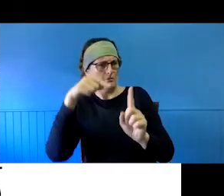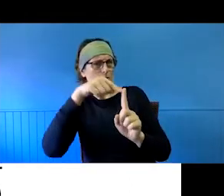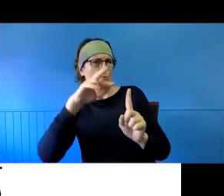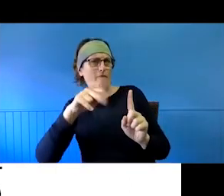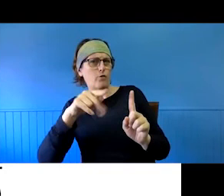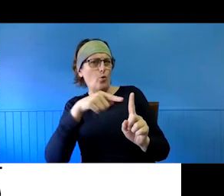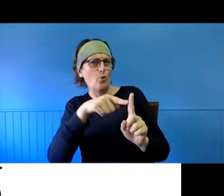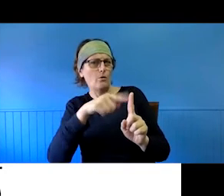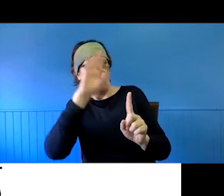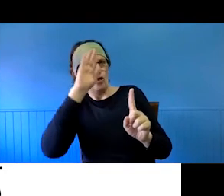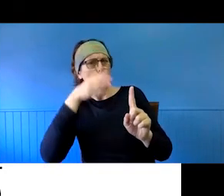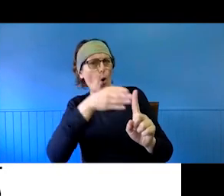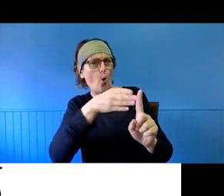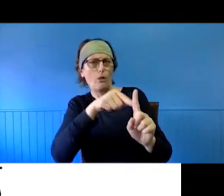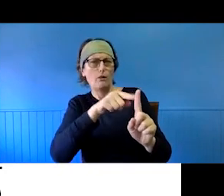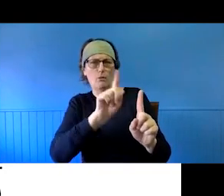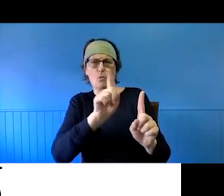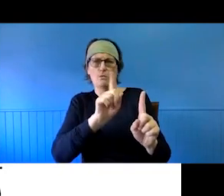is the level of your technology, what is the technology level of your